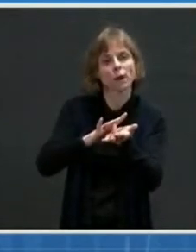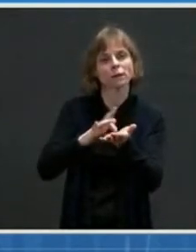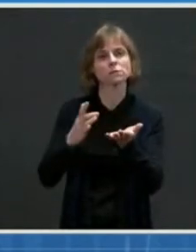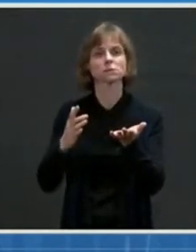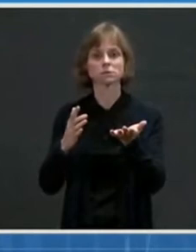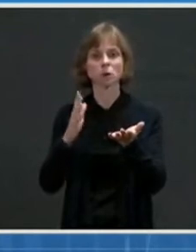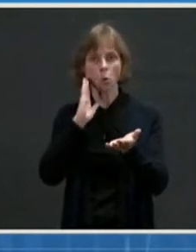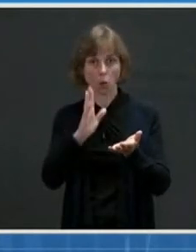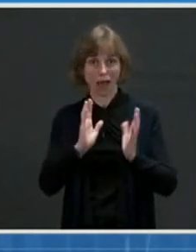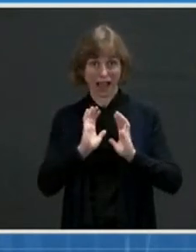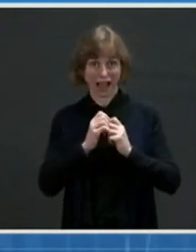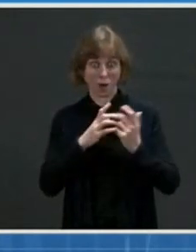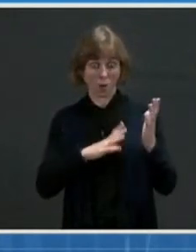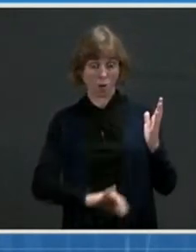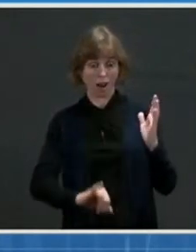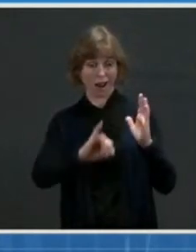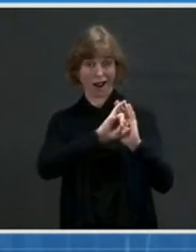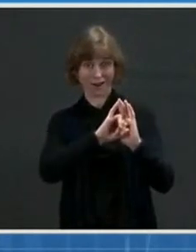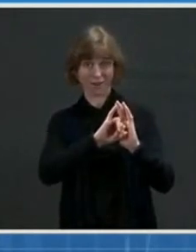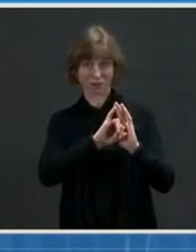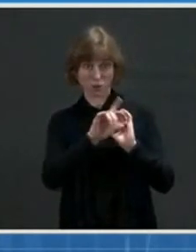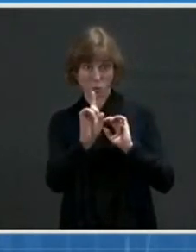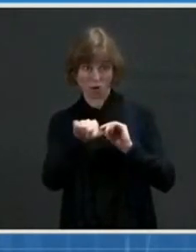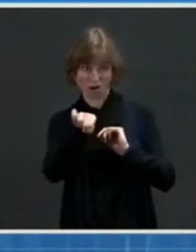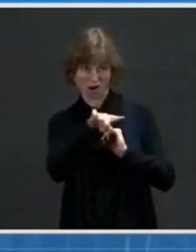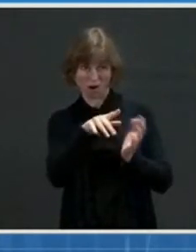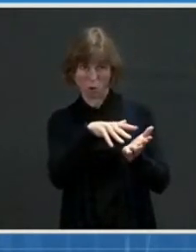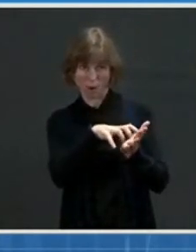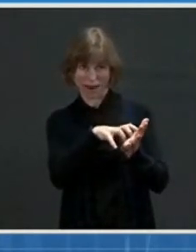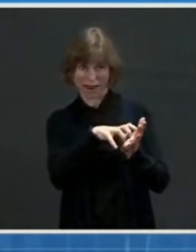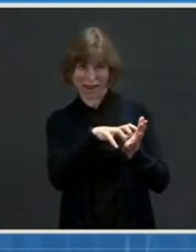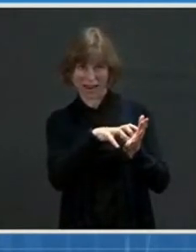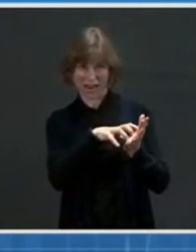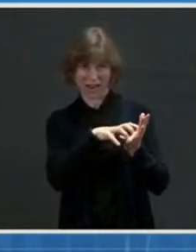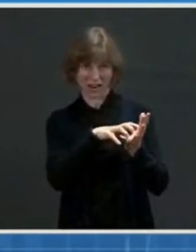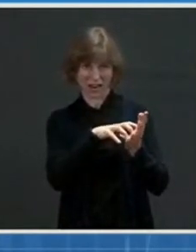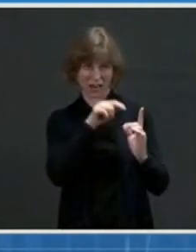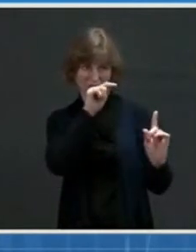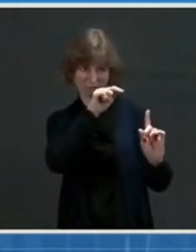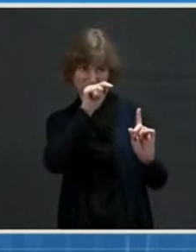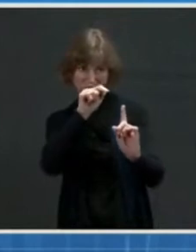WAS THE FUTURE DEVELOPMENT OF